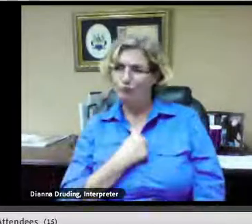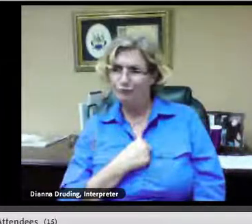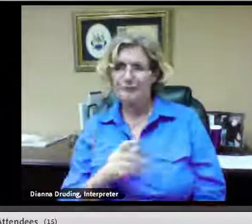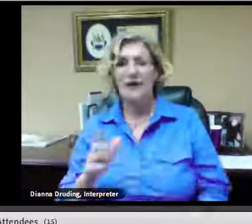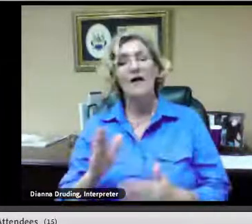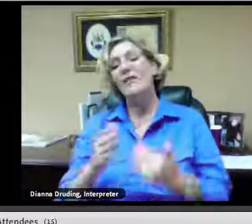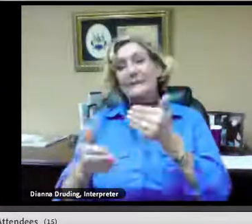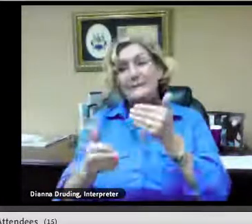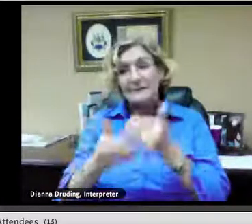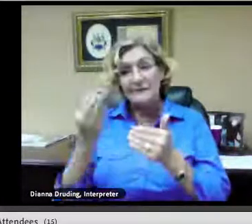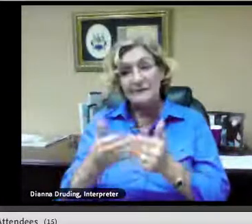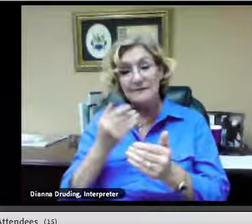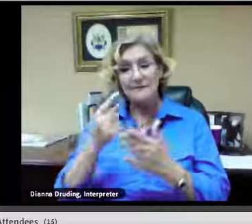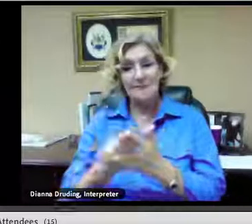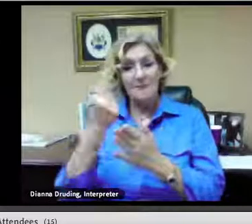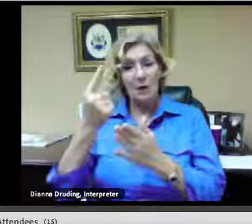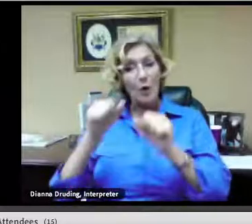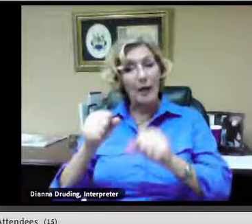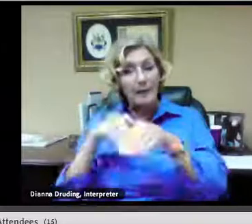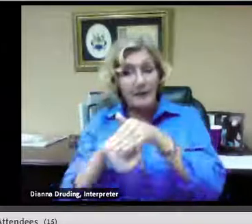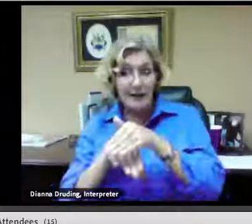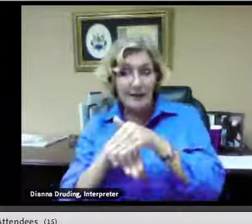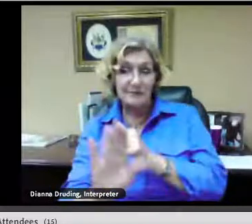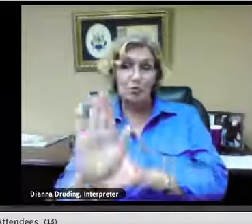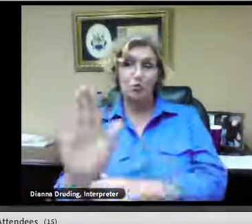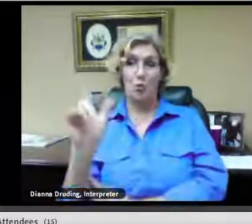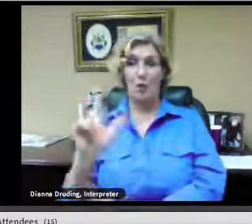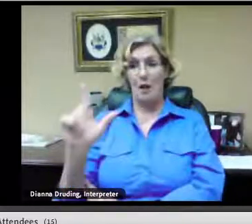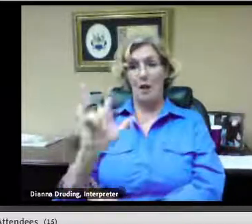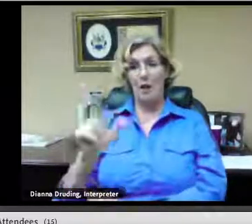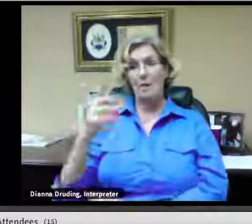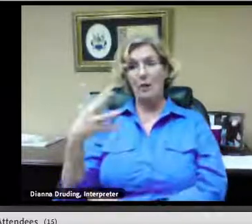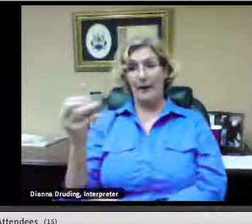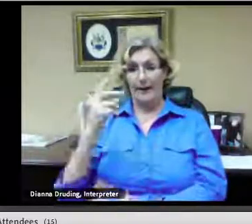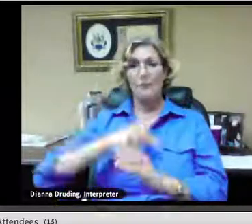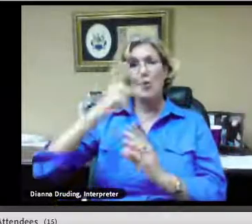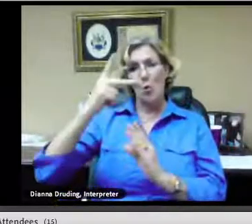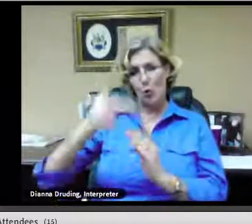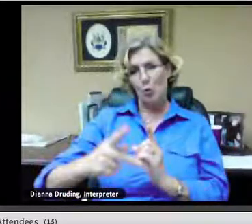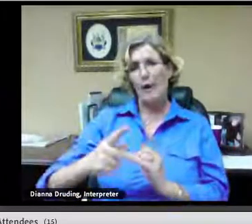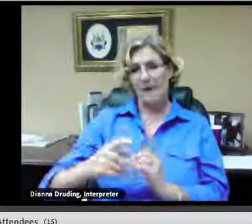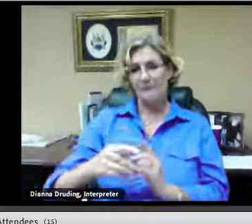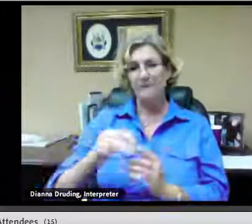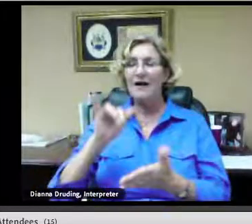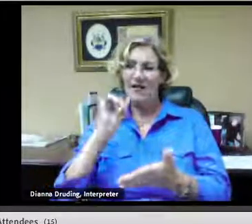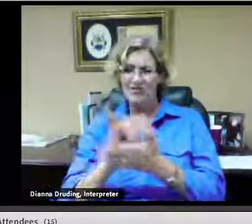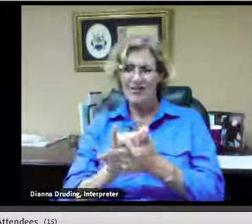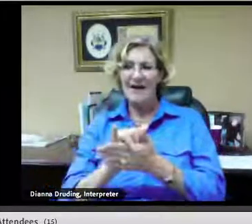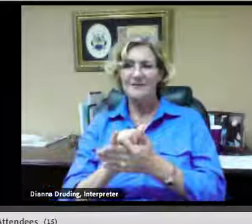or the programs, that is at the heart of accessibility. All right.